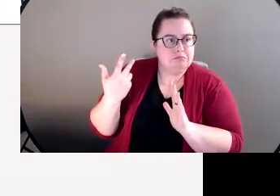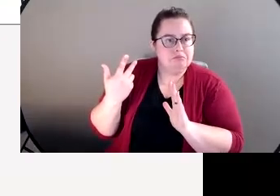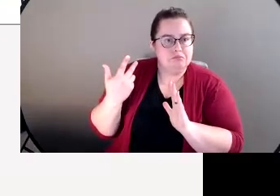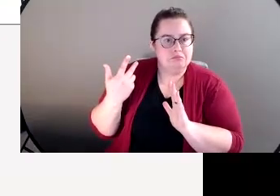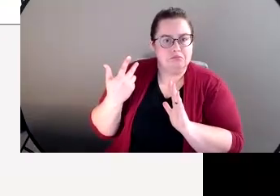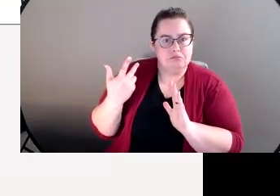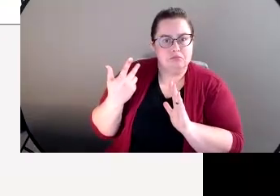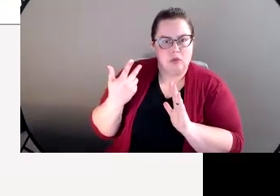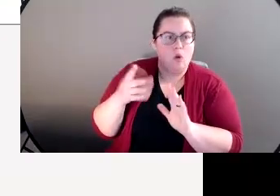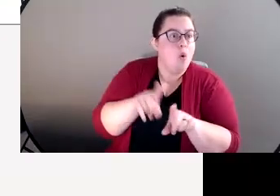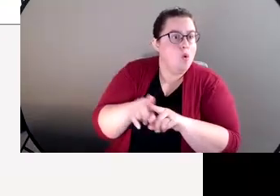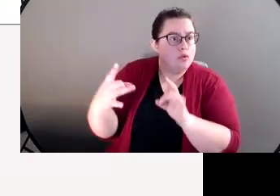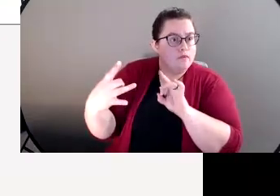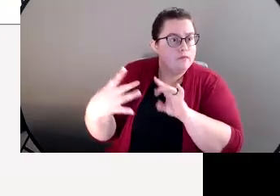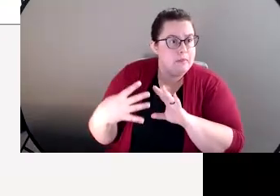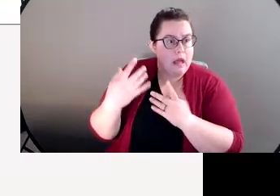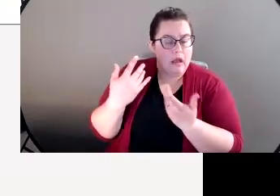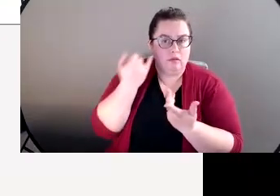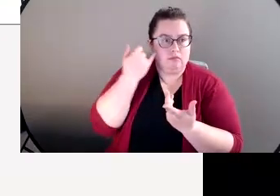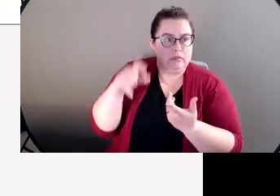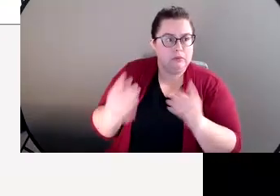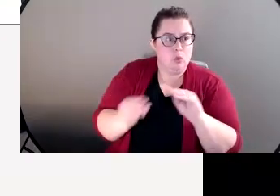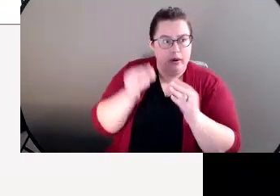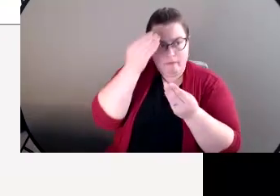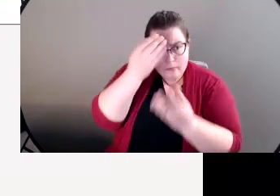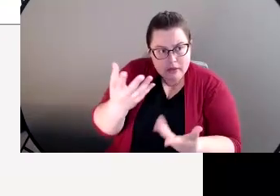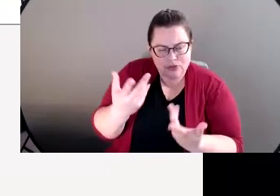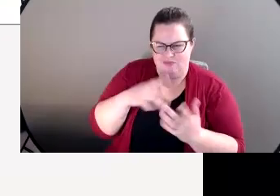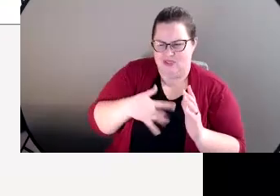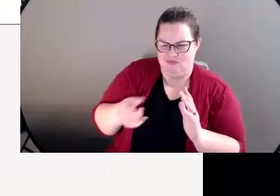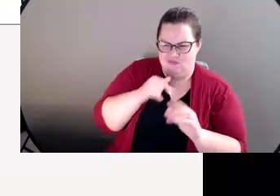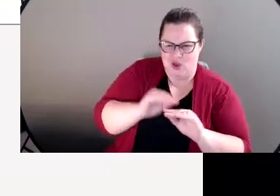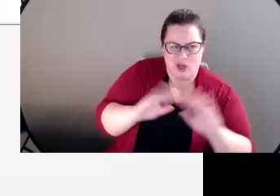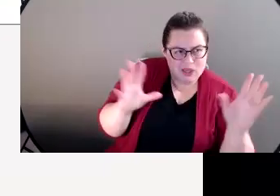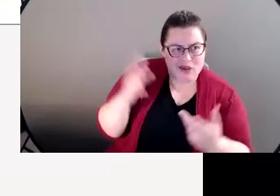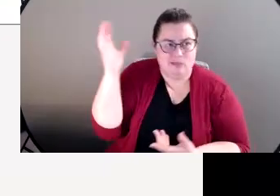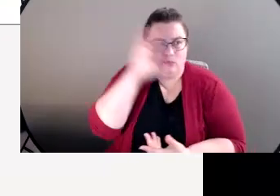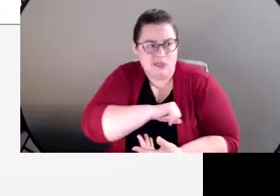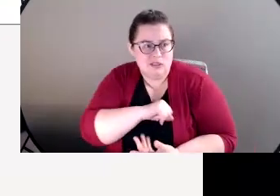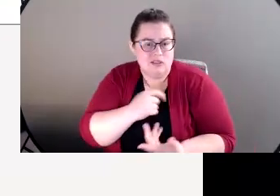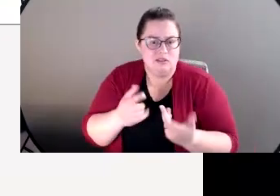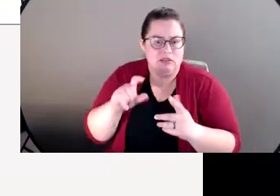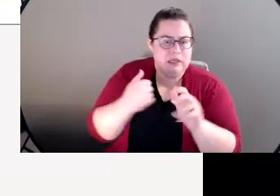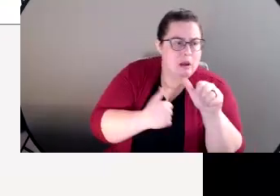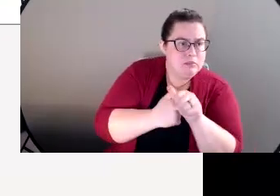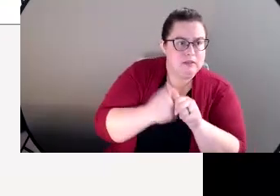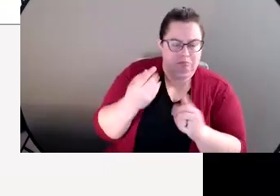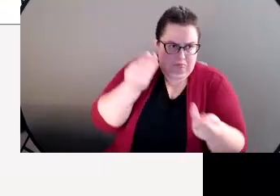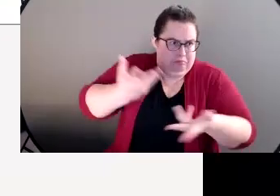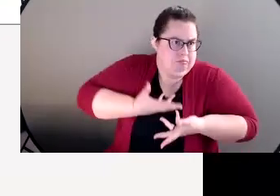give us feedback on what kind of information you want in there. And so again,